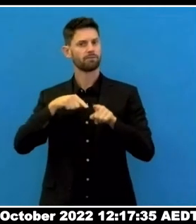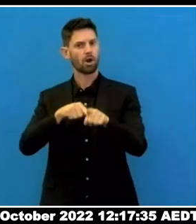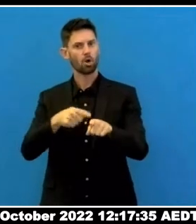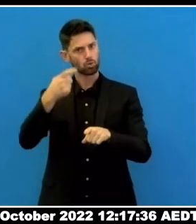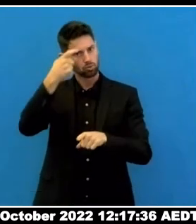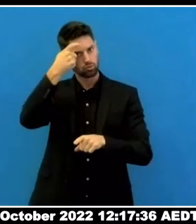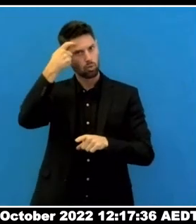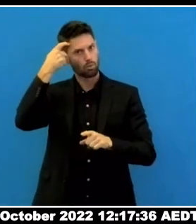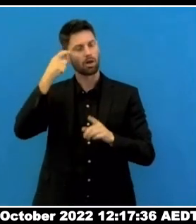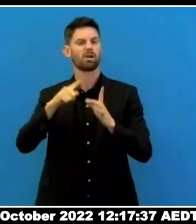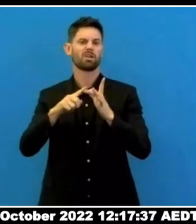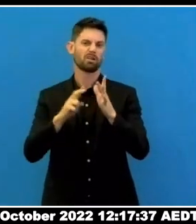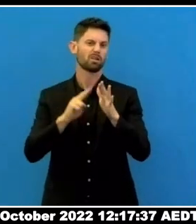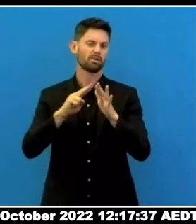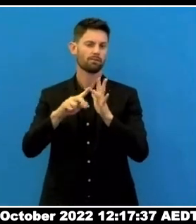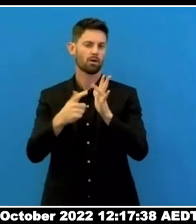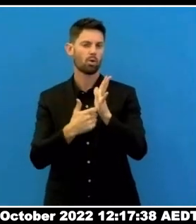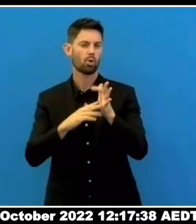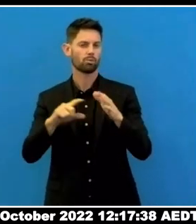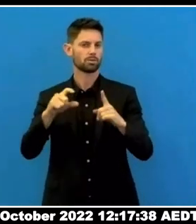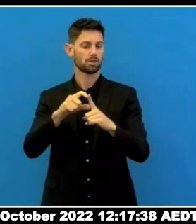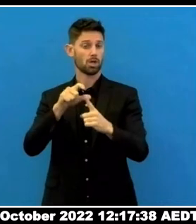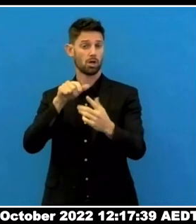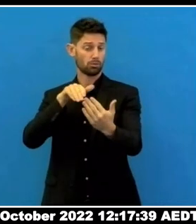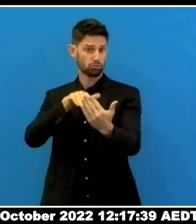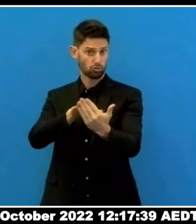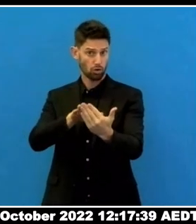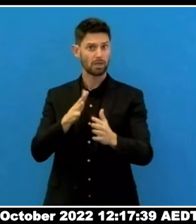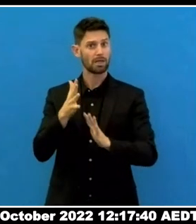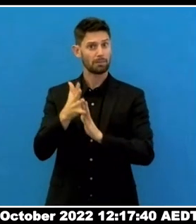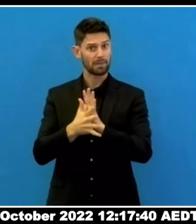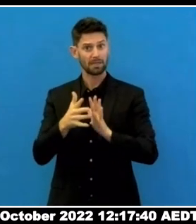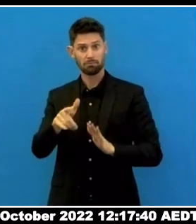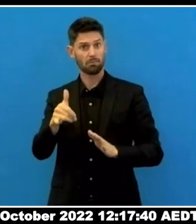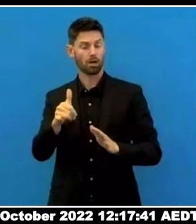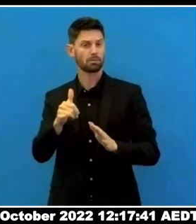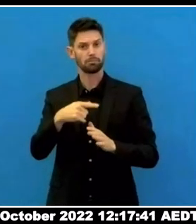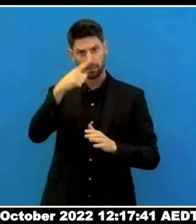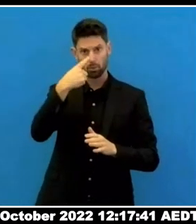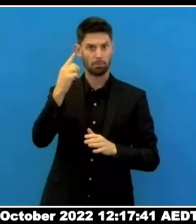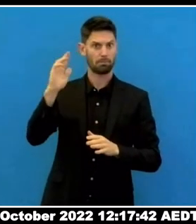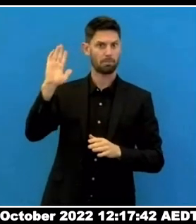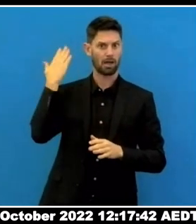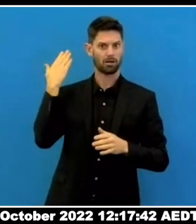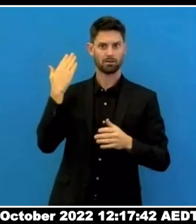to describe a much larger cohort of people who may have experienced violence,